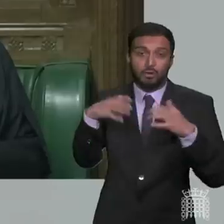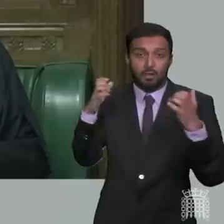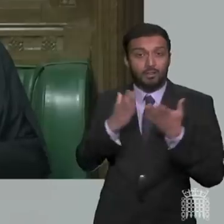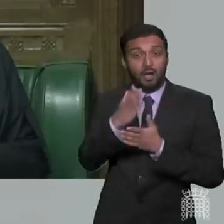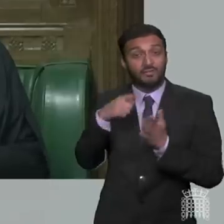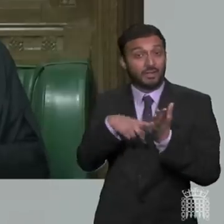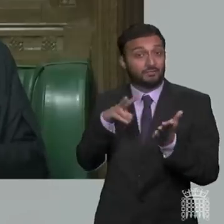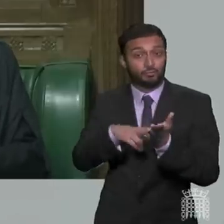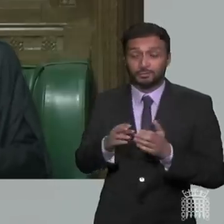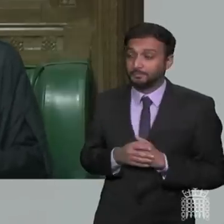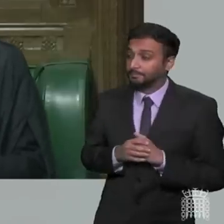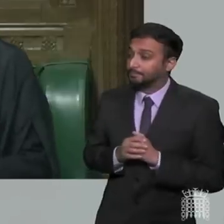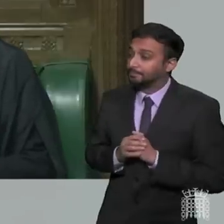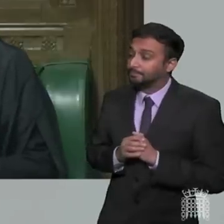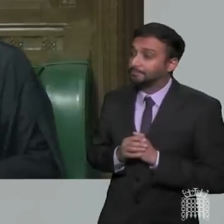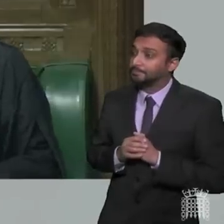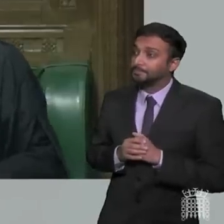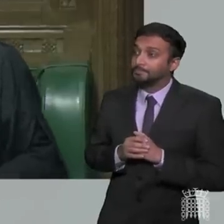Engagements Jonathan Gullis (Stoke-on-Trent North) (Con) Q1. If he will list his official engagements for Wednesday 23 November.